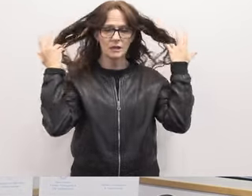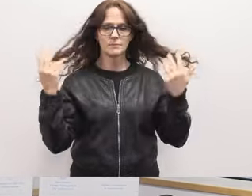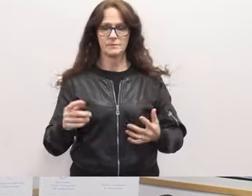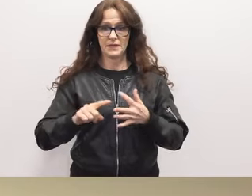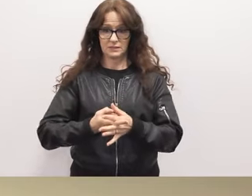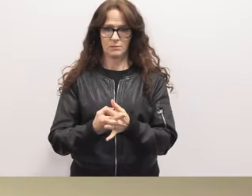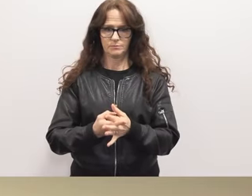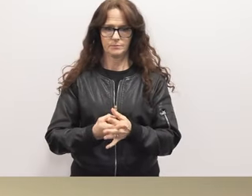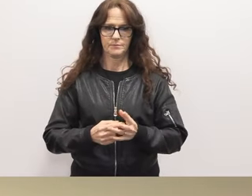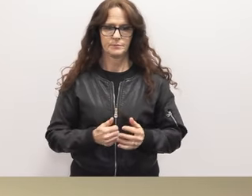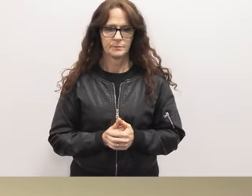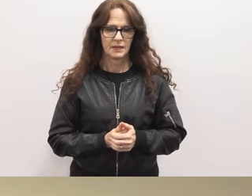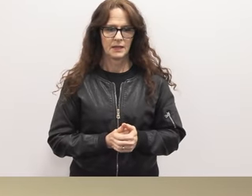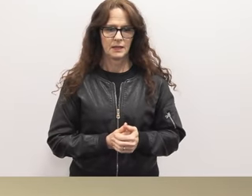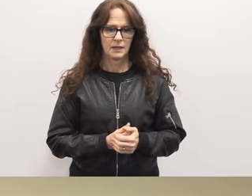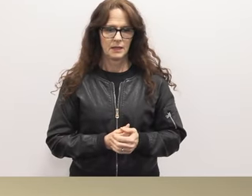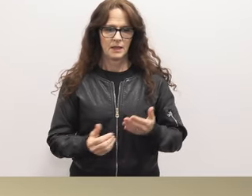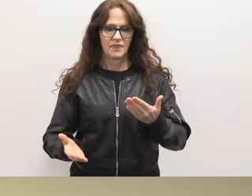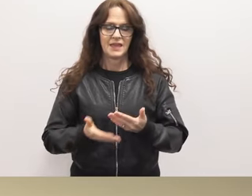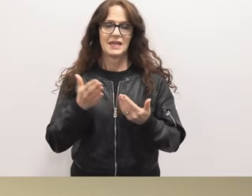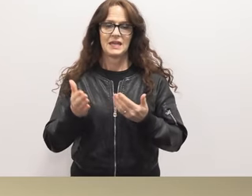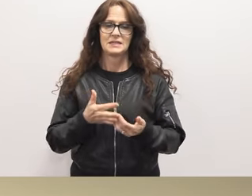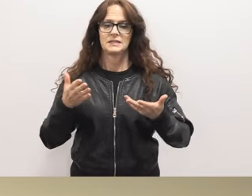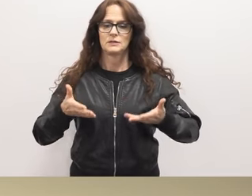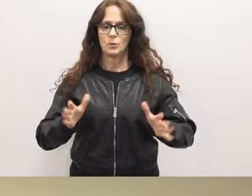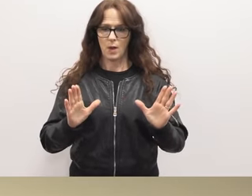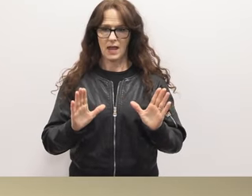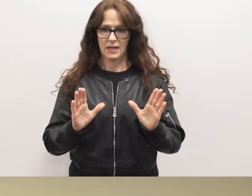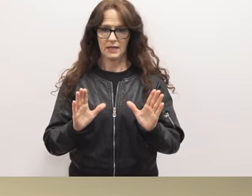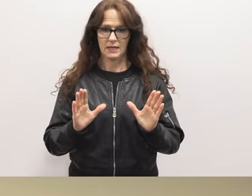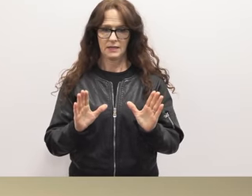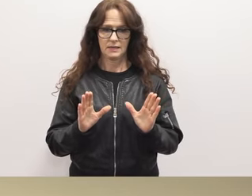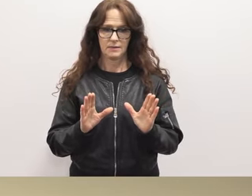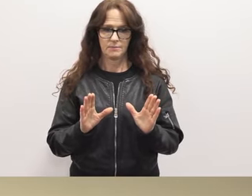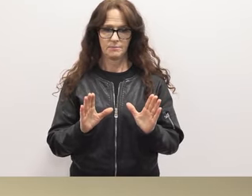So probably the easiest way to do this